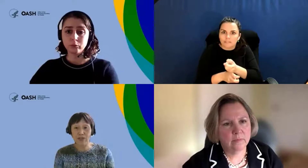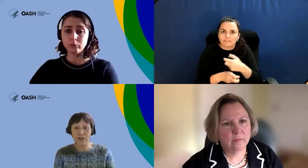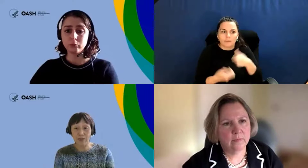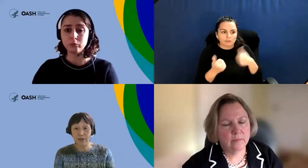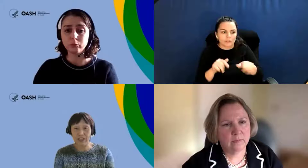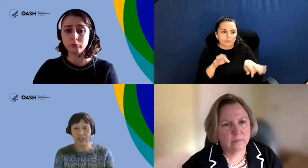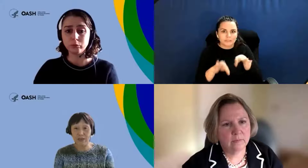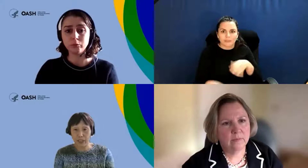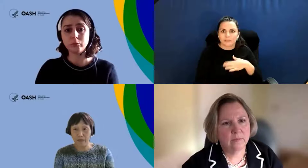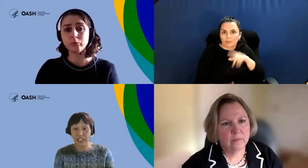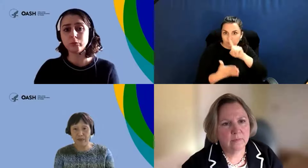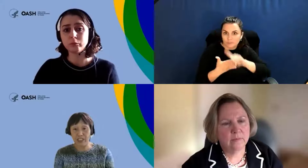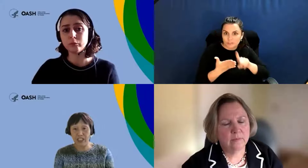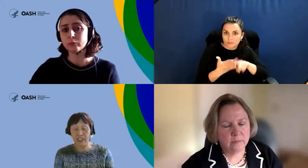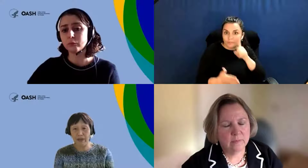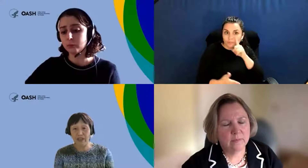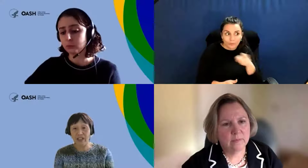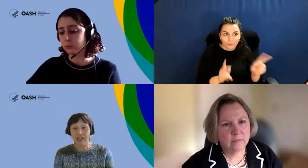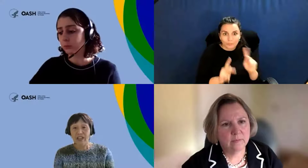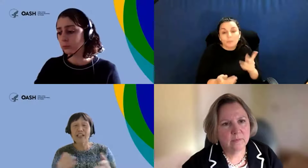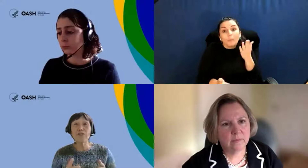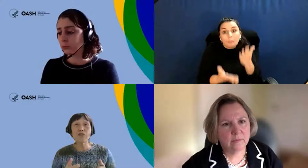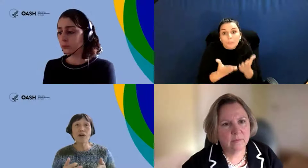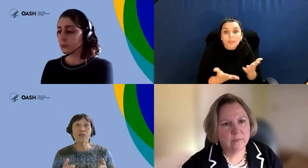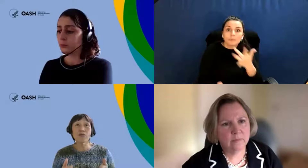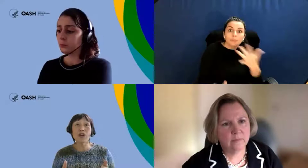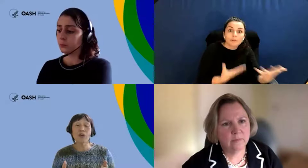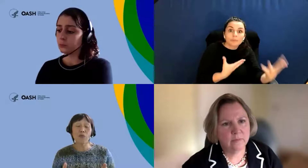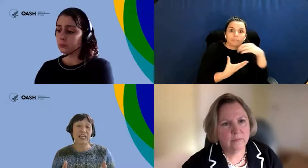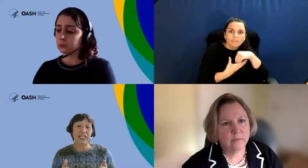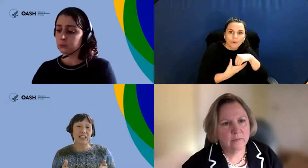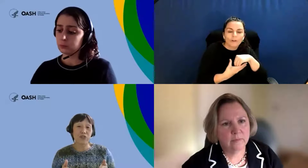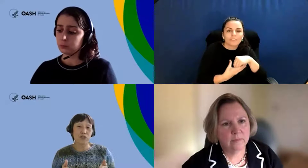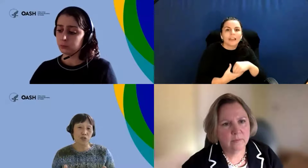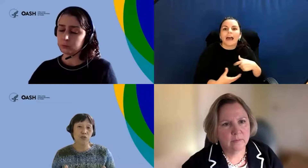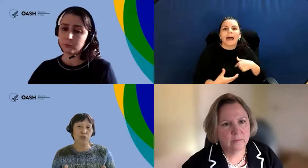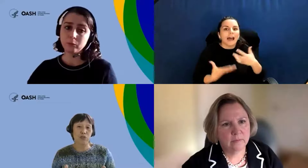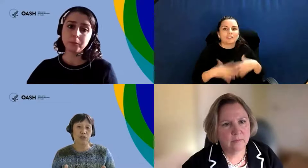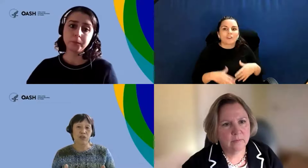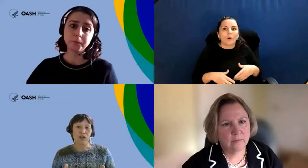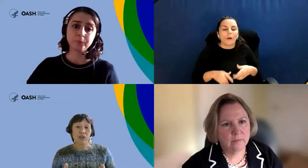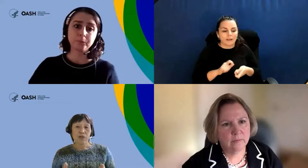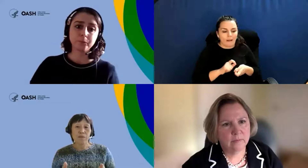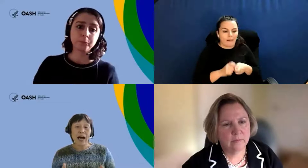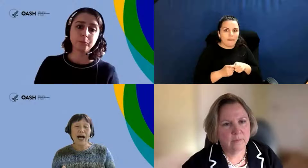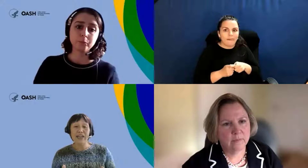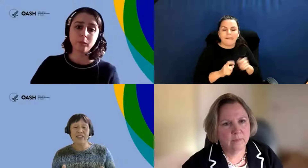to the prospective participants that you do not already introduce bias